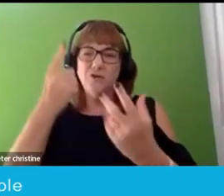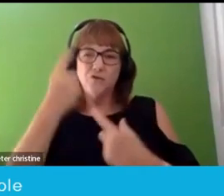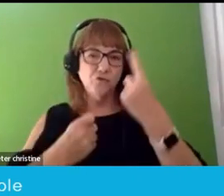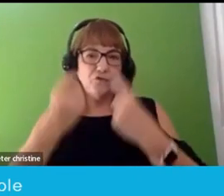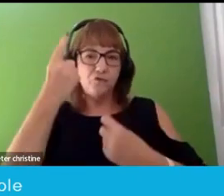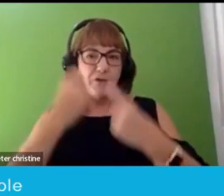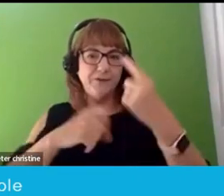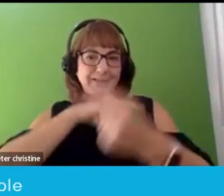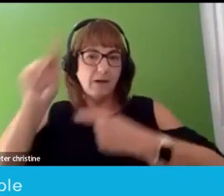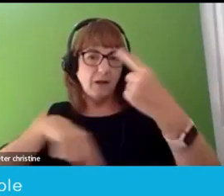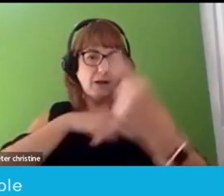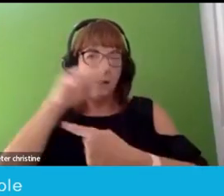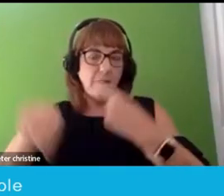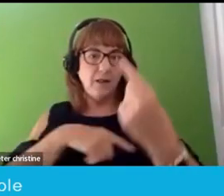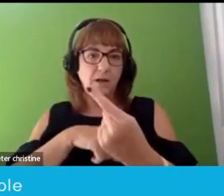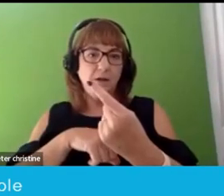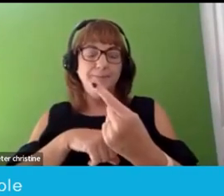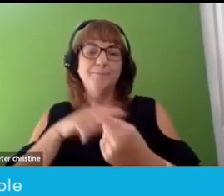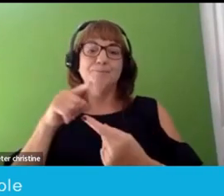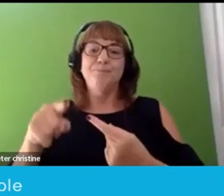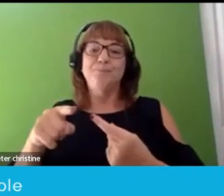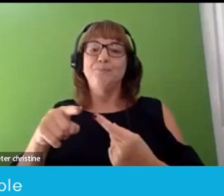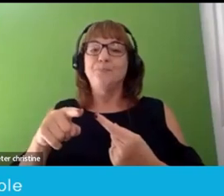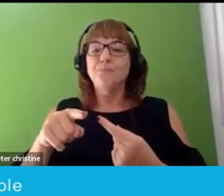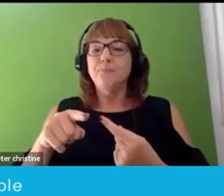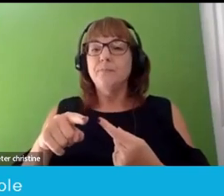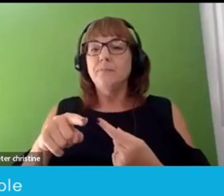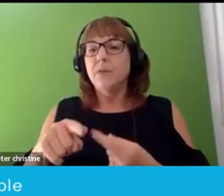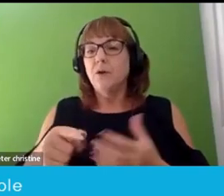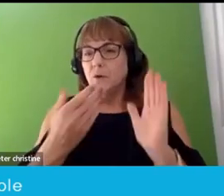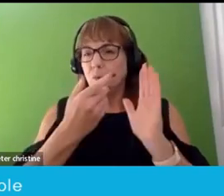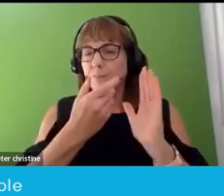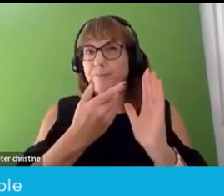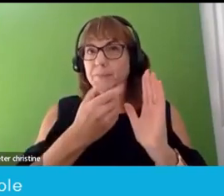and how we then enable parents and carers to connect with each other, and again